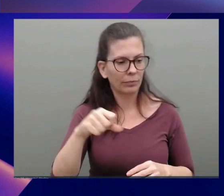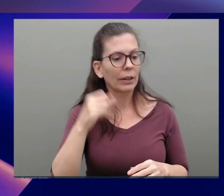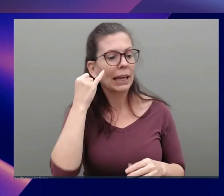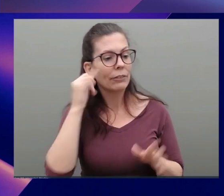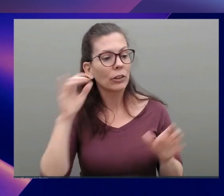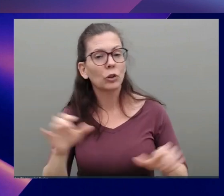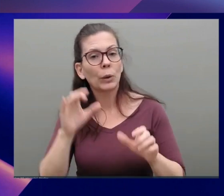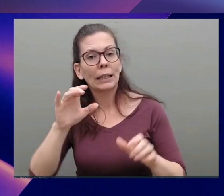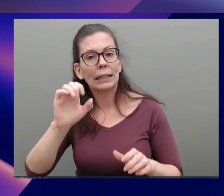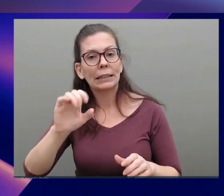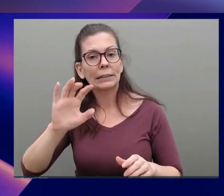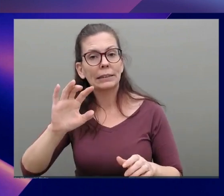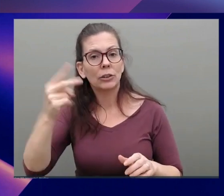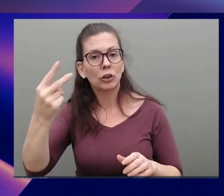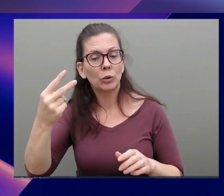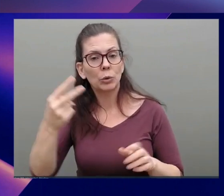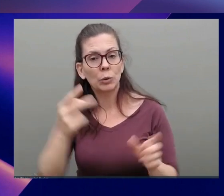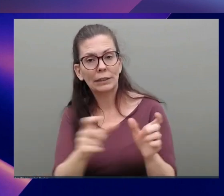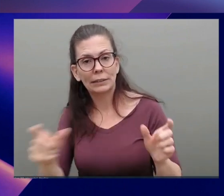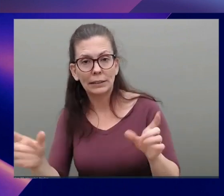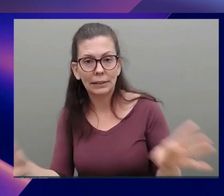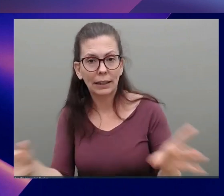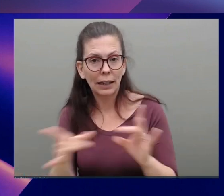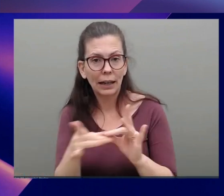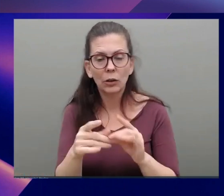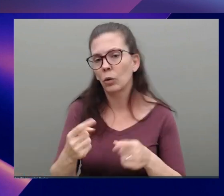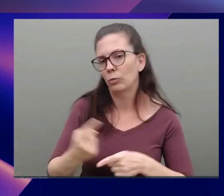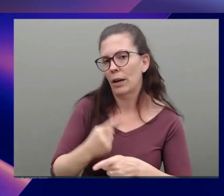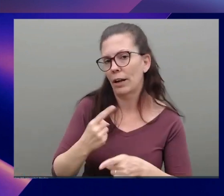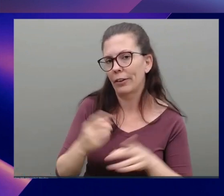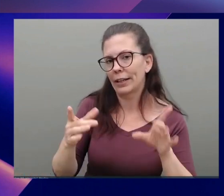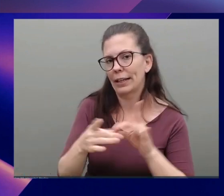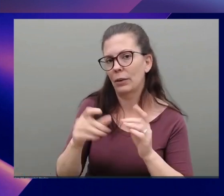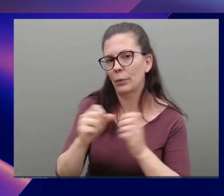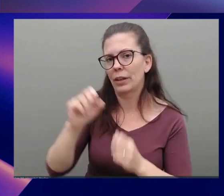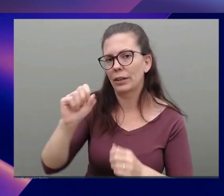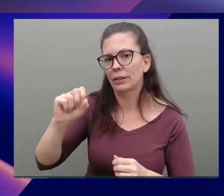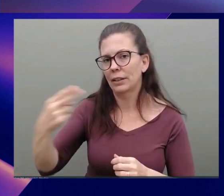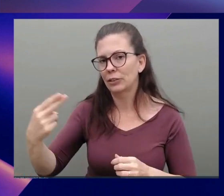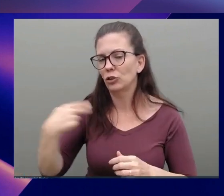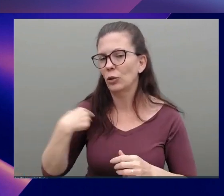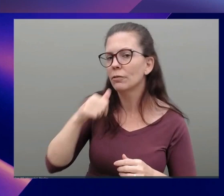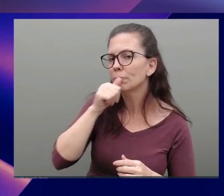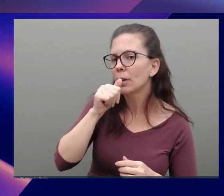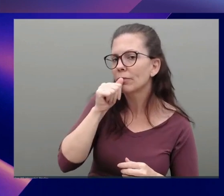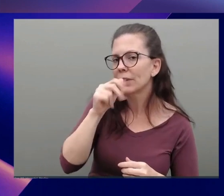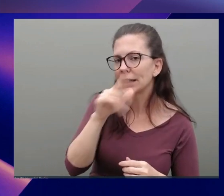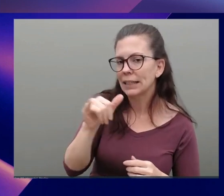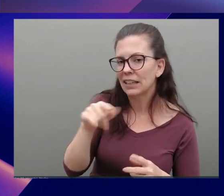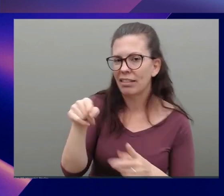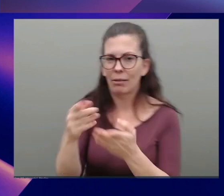or regularly connecting to the EC2 Instance via SSH, then you have a private key, and the instance has a public key, and you connect on the instance,